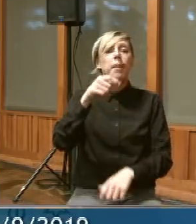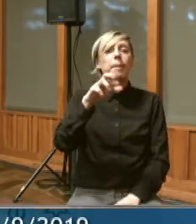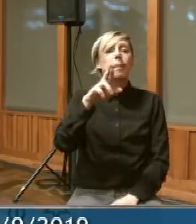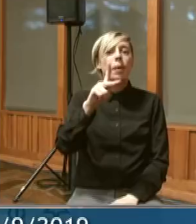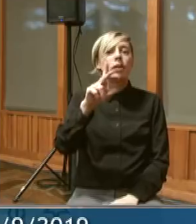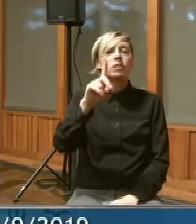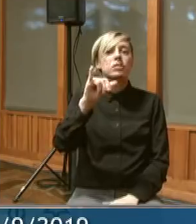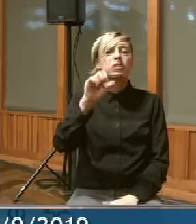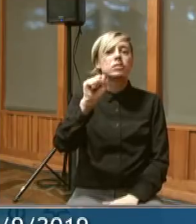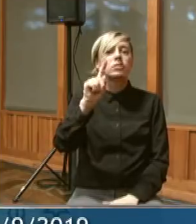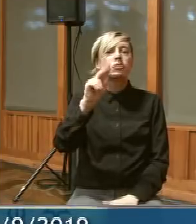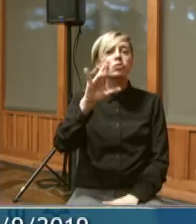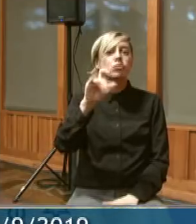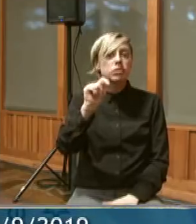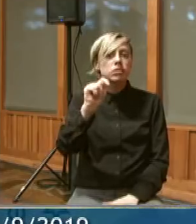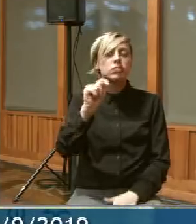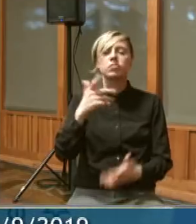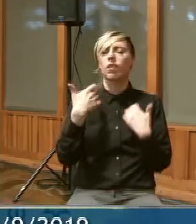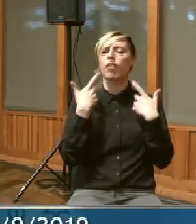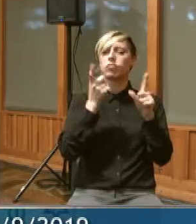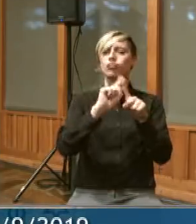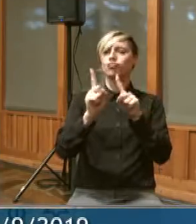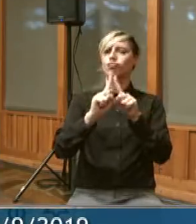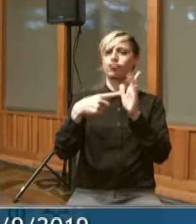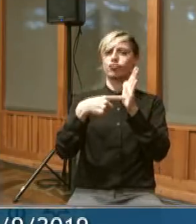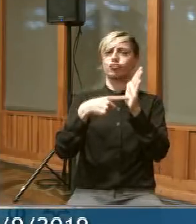A TIME. NOW IS THE TIME TO FORM A PARK